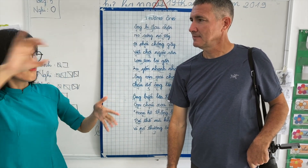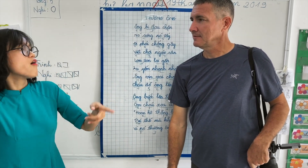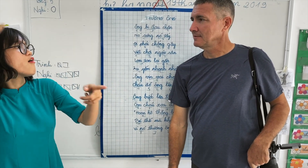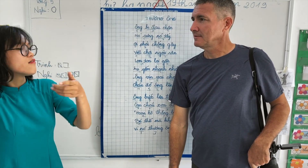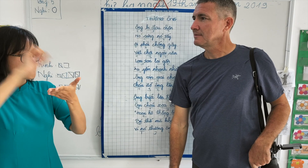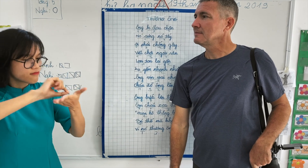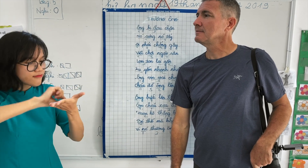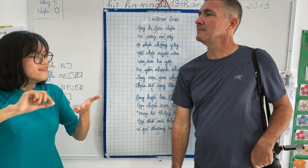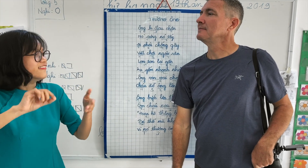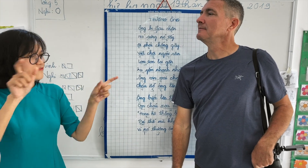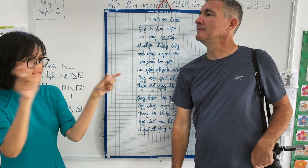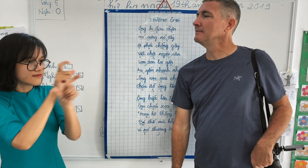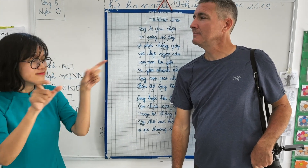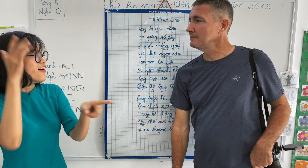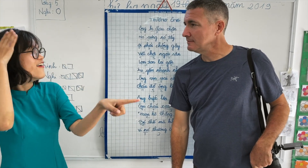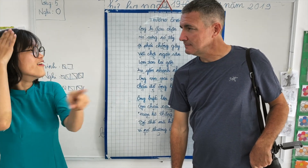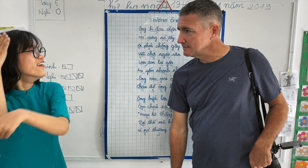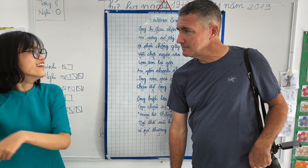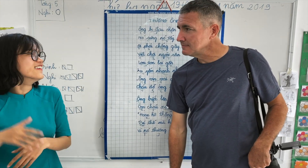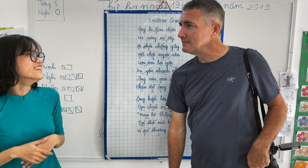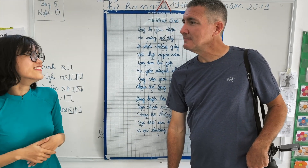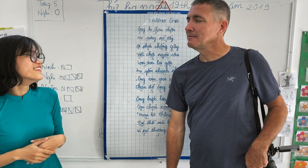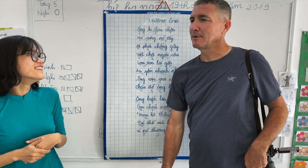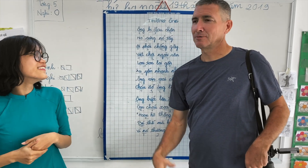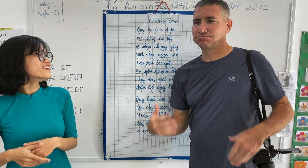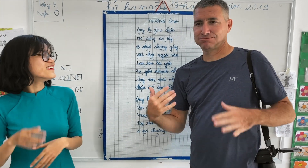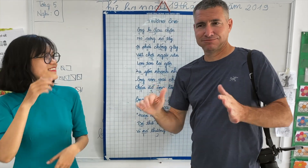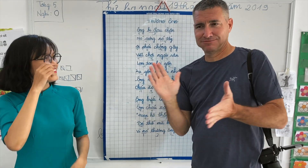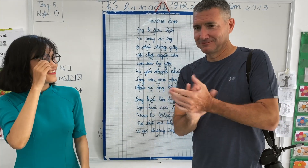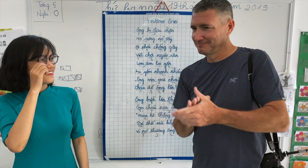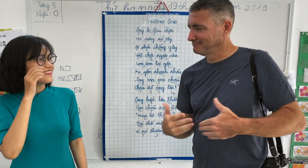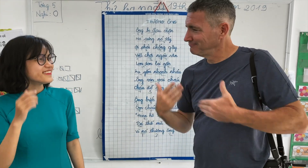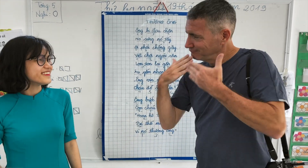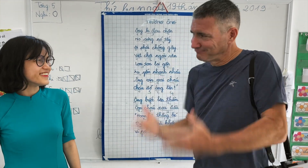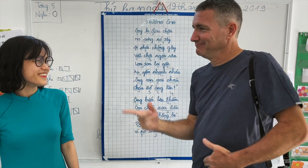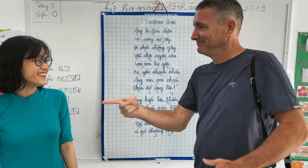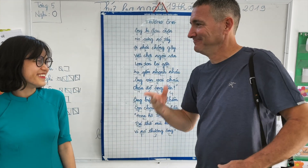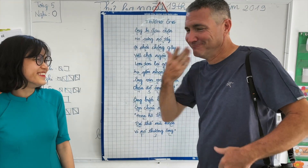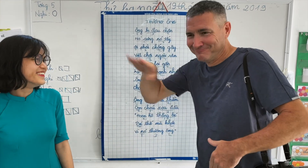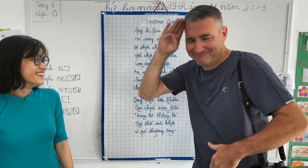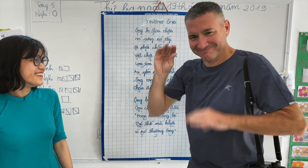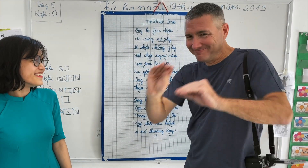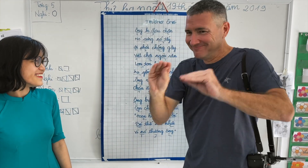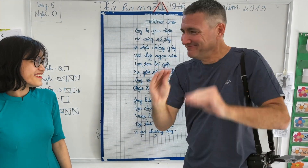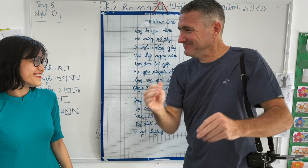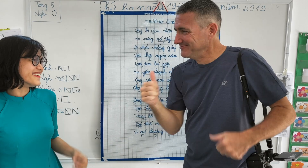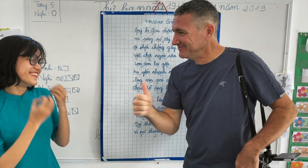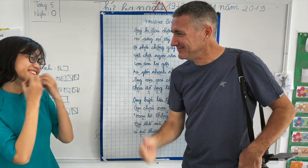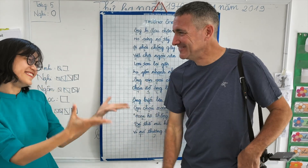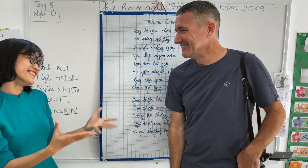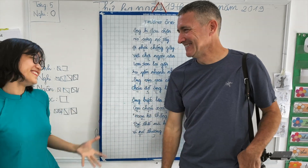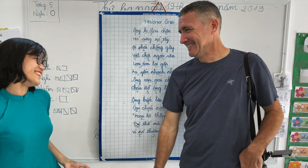Eventually they can understand and create full sentences. They know how to translate. Wonderful. Thank you for being an awesome teacher! Thank you!